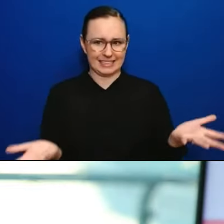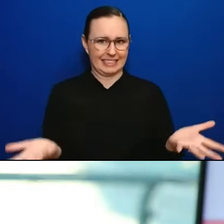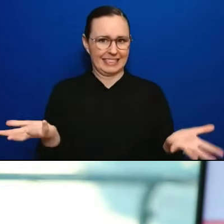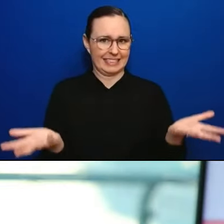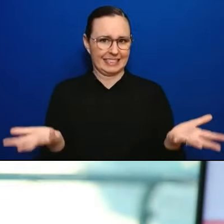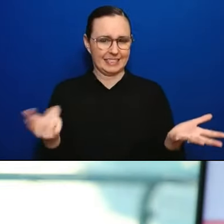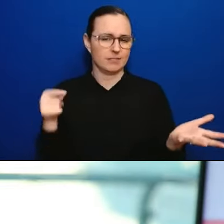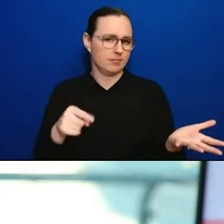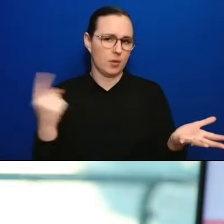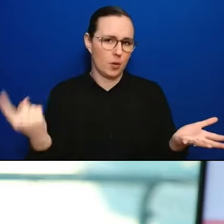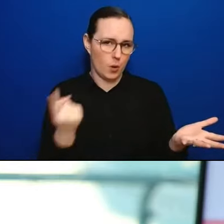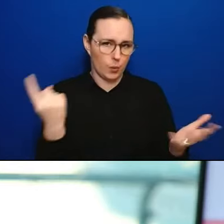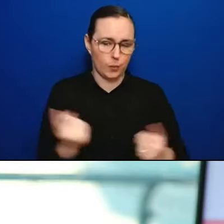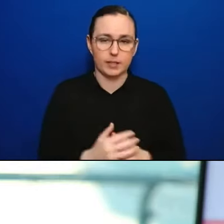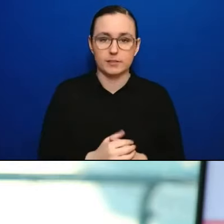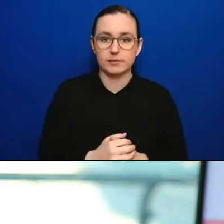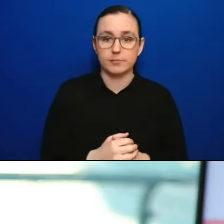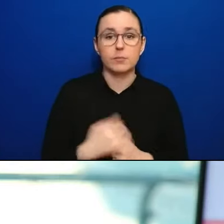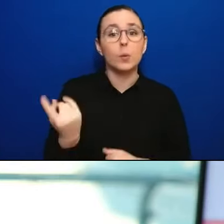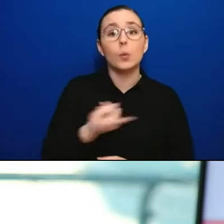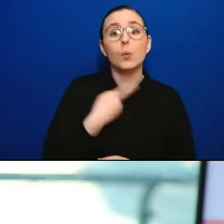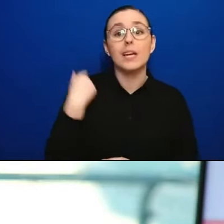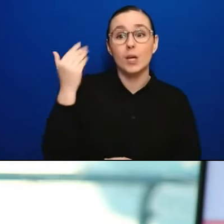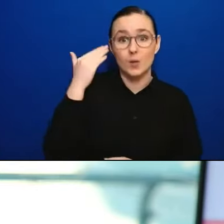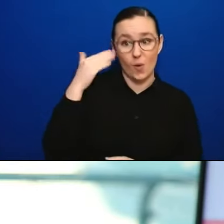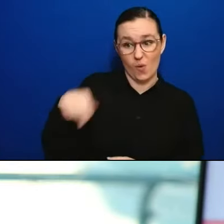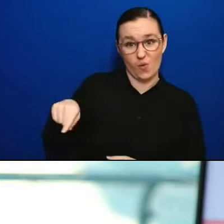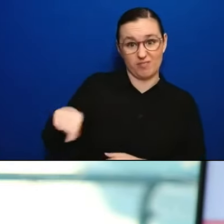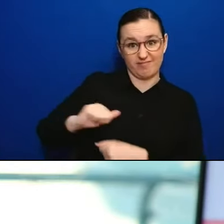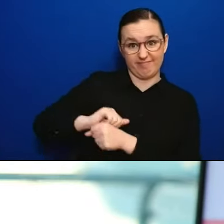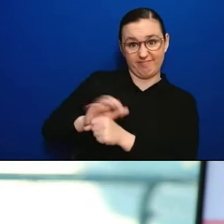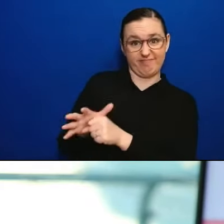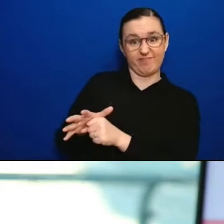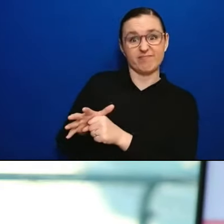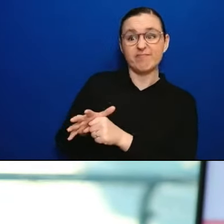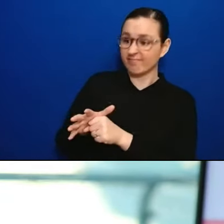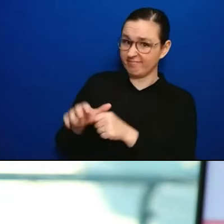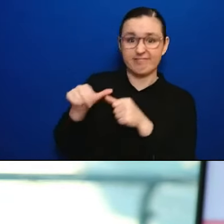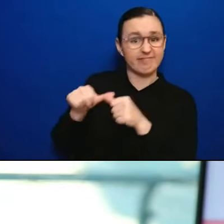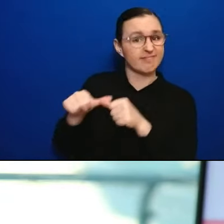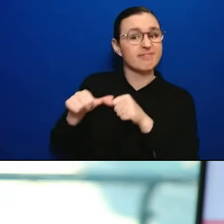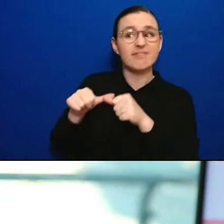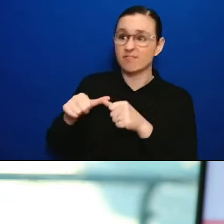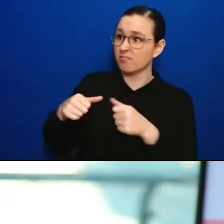It's about finding, once again, and keying our balance. We know that COVID-19, this